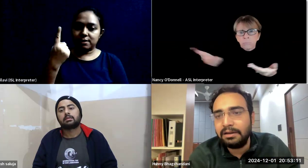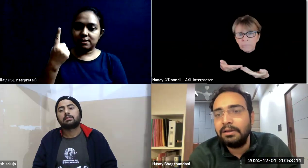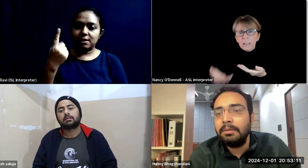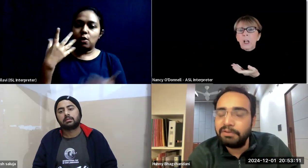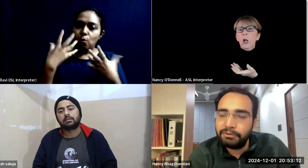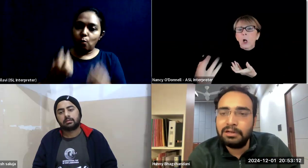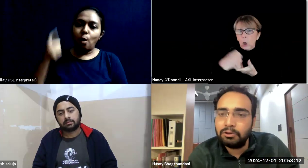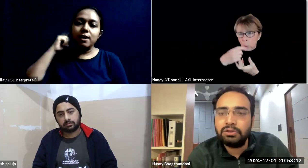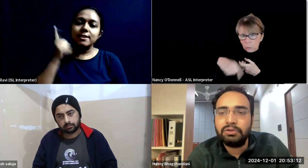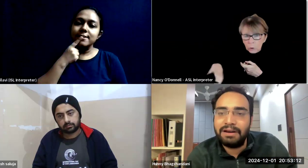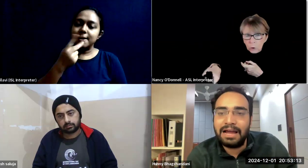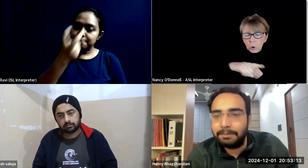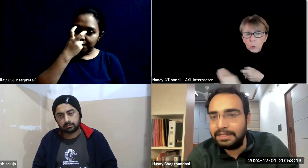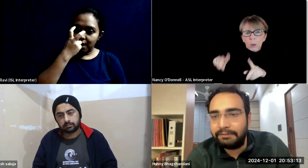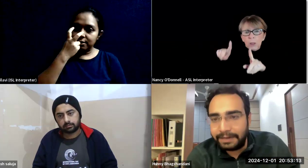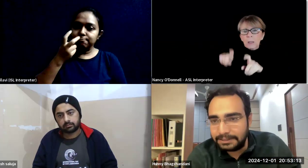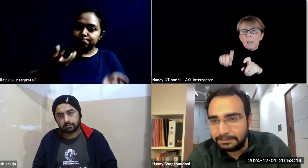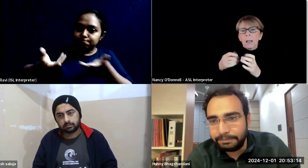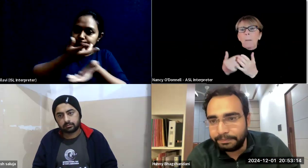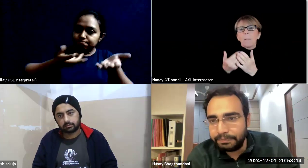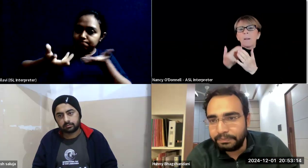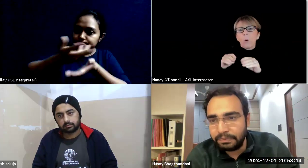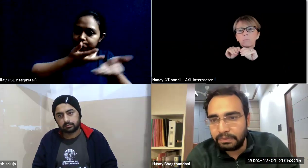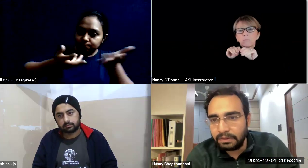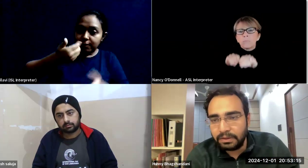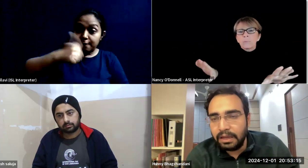before the launch of our RBD device.